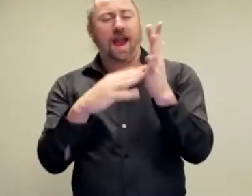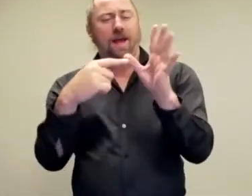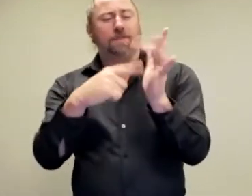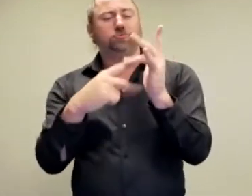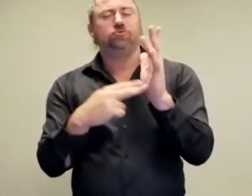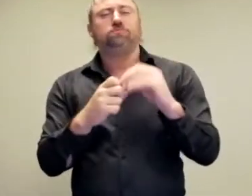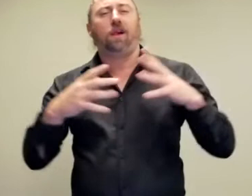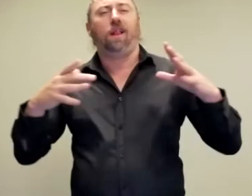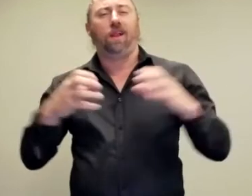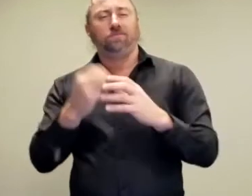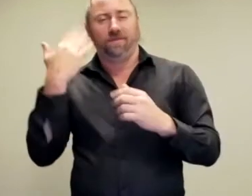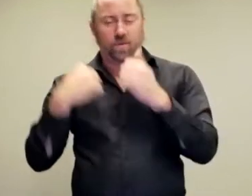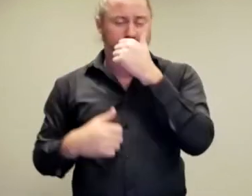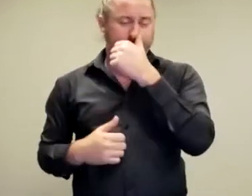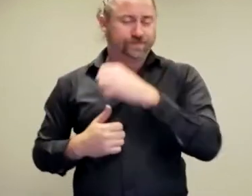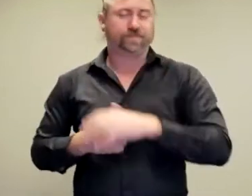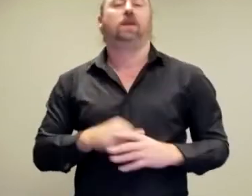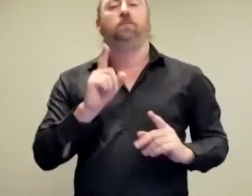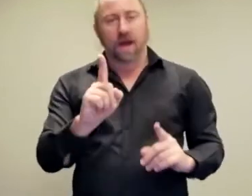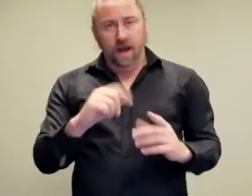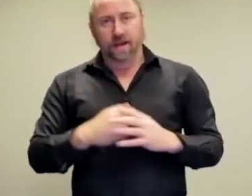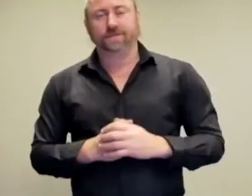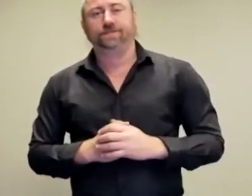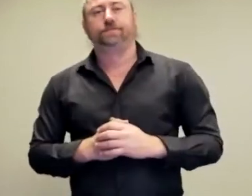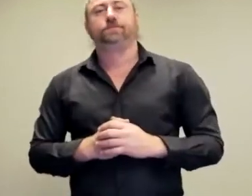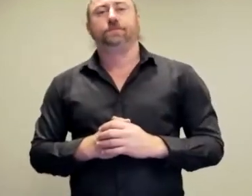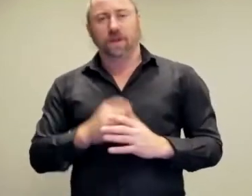But first I need to establish that I make works that are speculative –